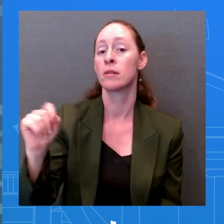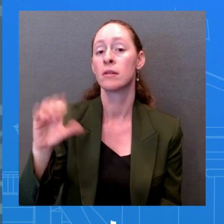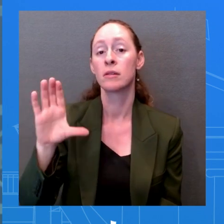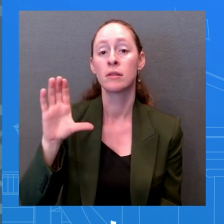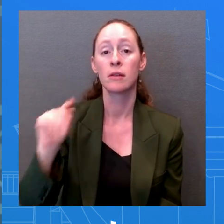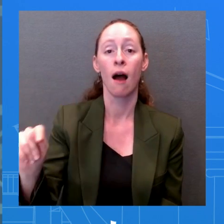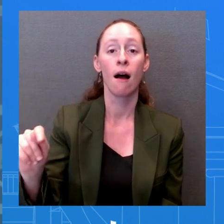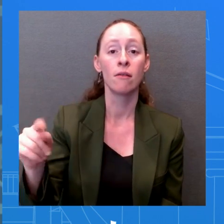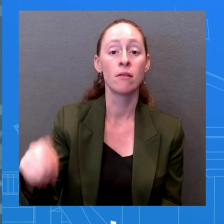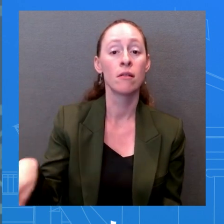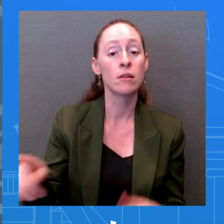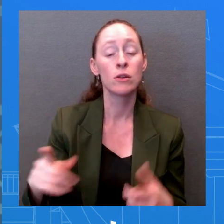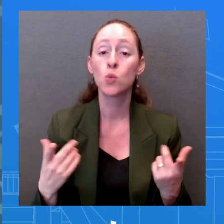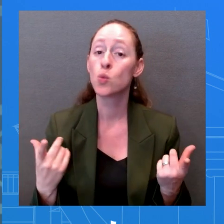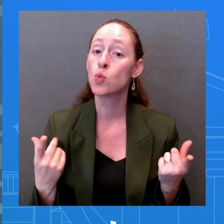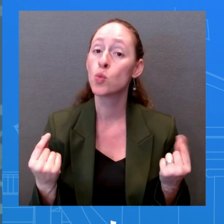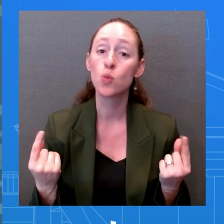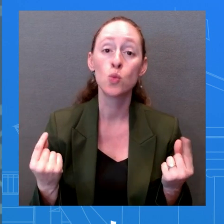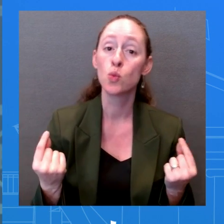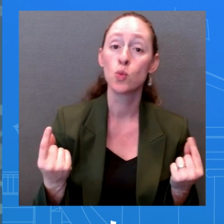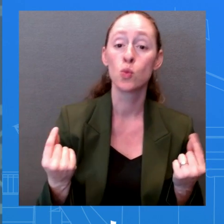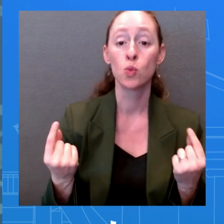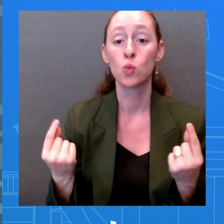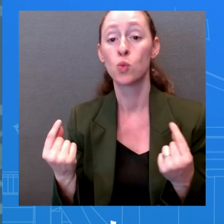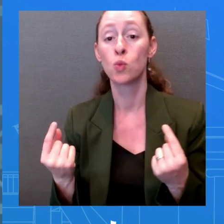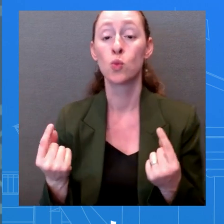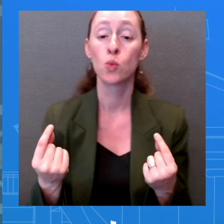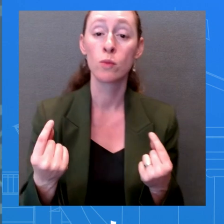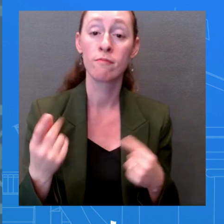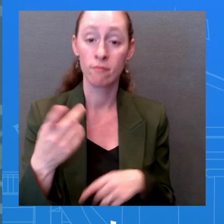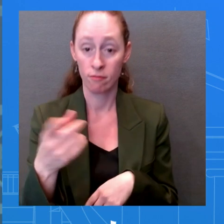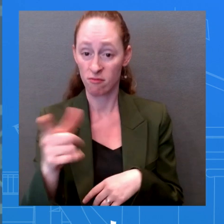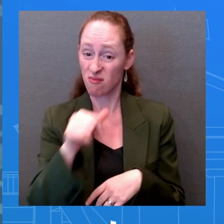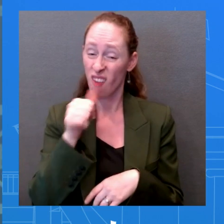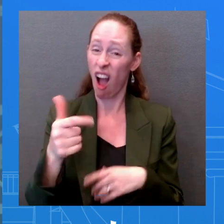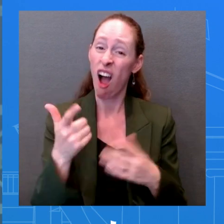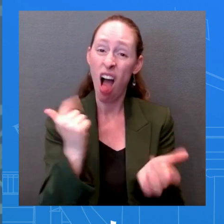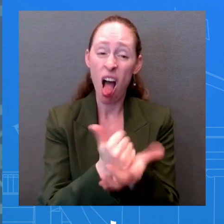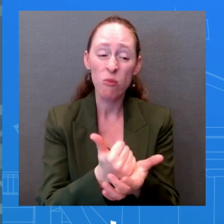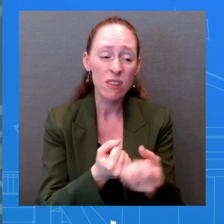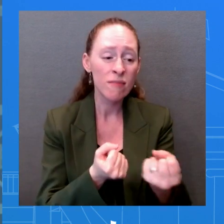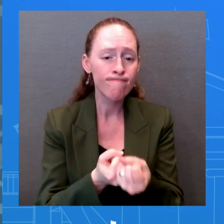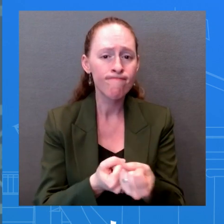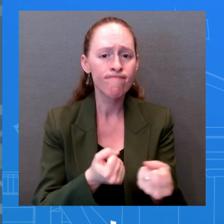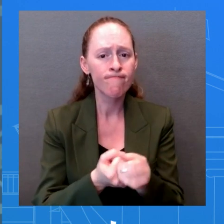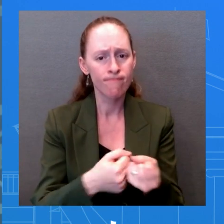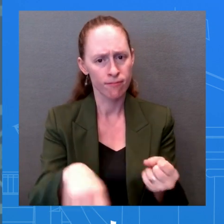So, this is what they have done. These -- both senators -- Senators Marco Rubio, Senator Rick Scott --